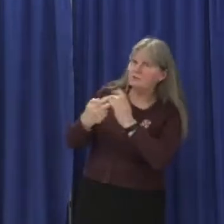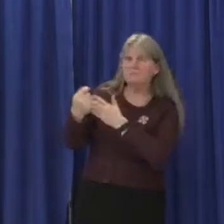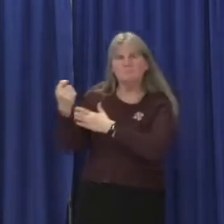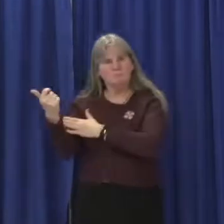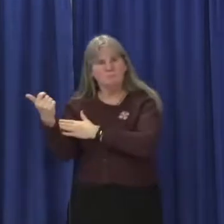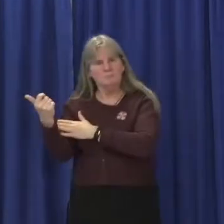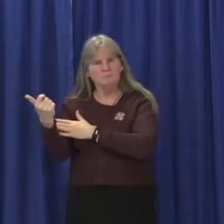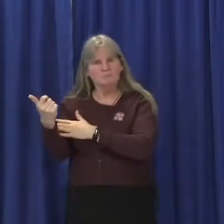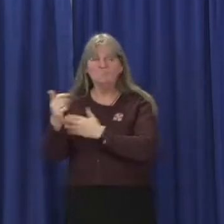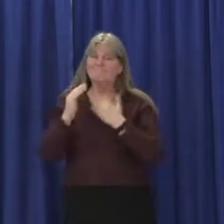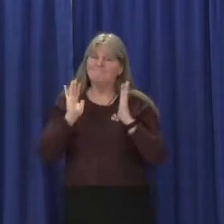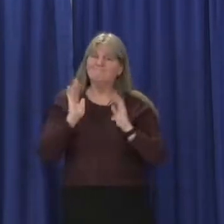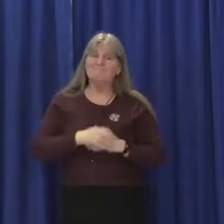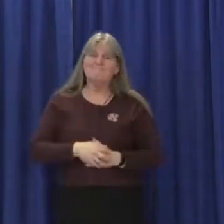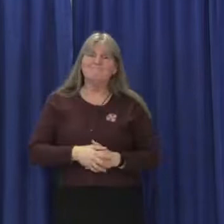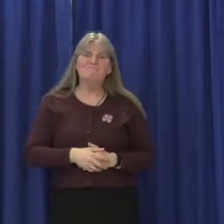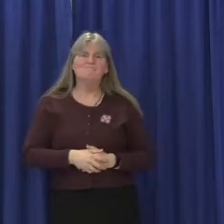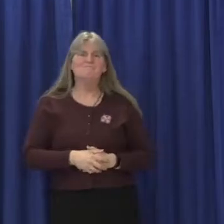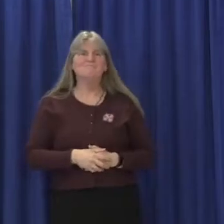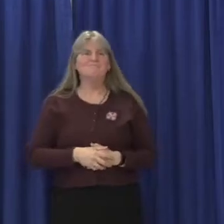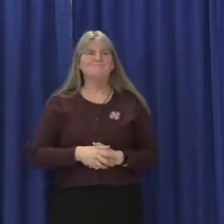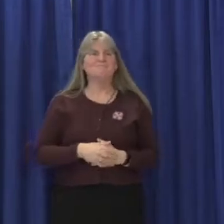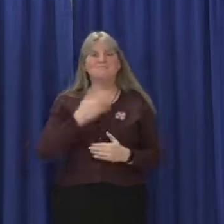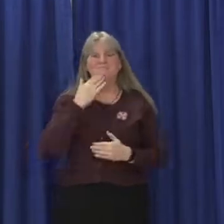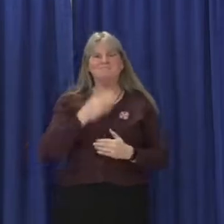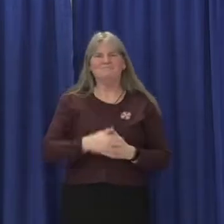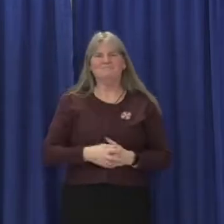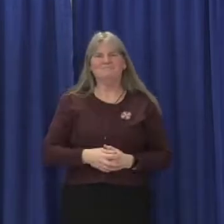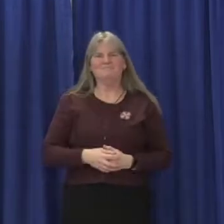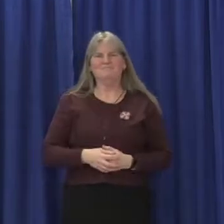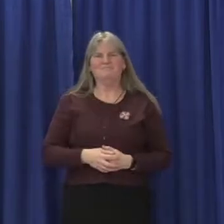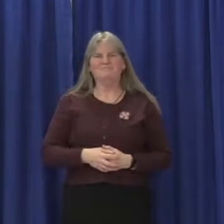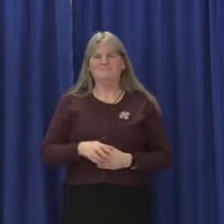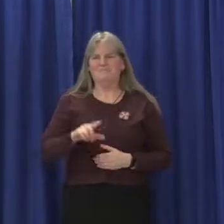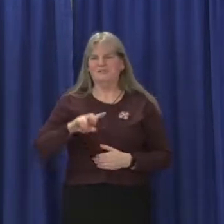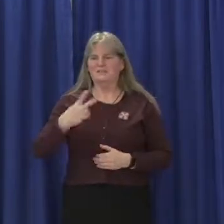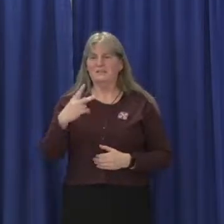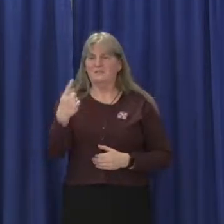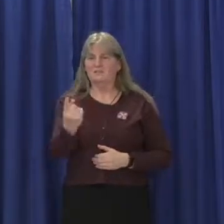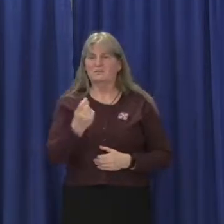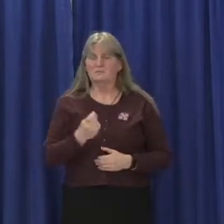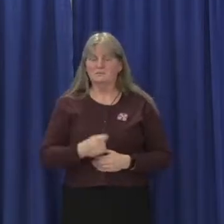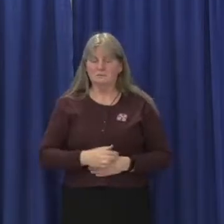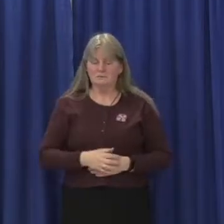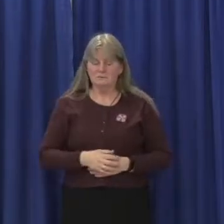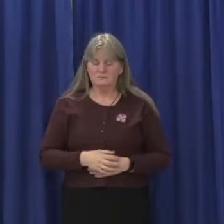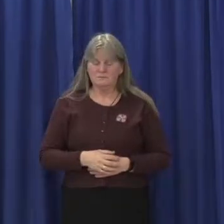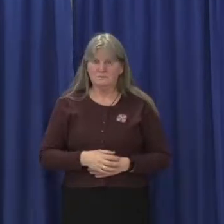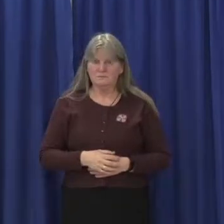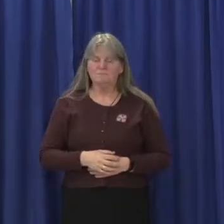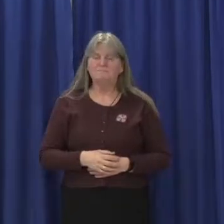Thank you. Tim, do you have a second question? Reporter: I do.